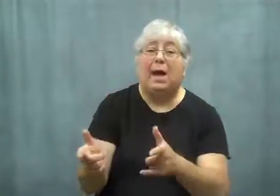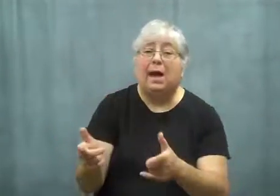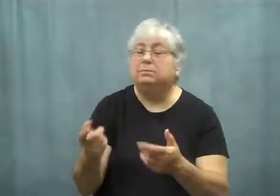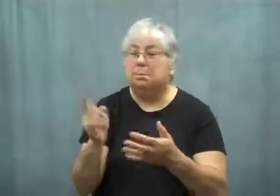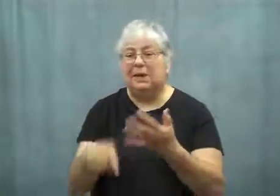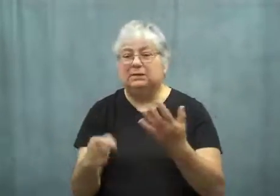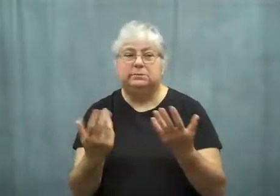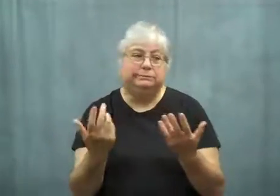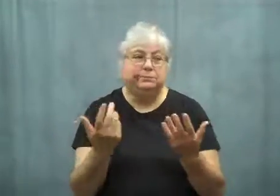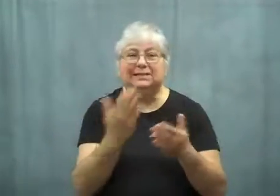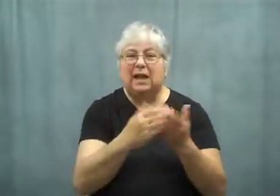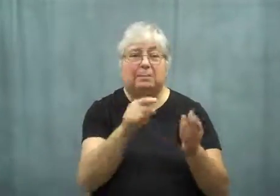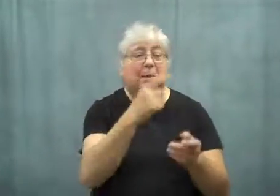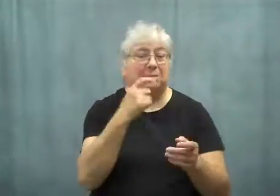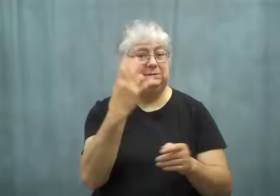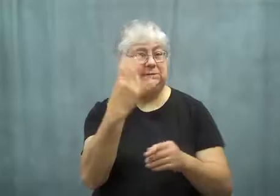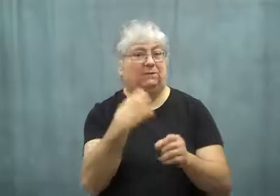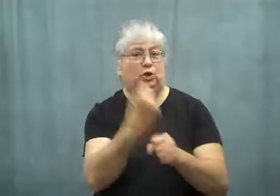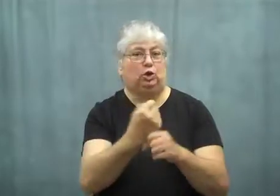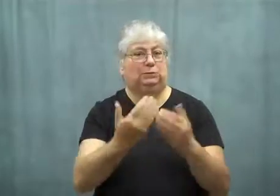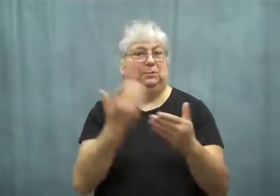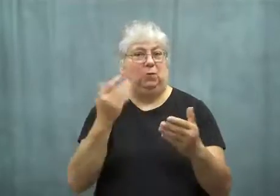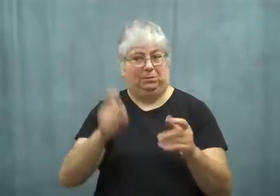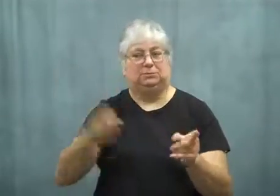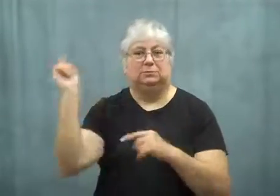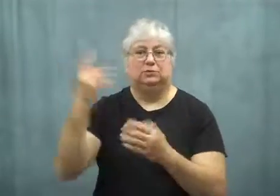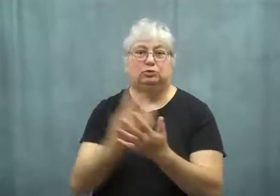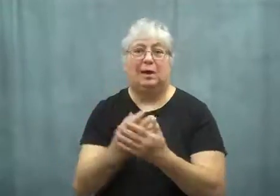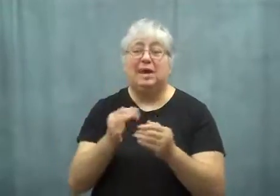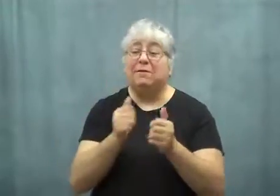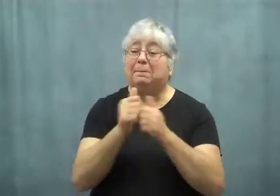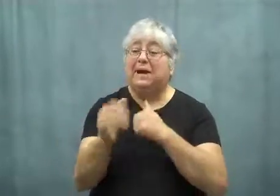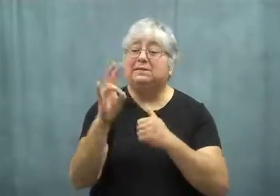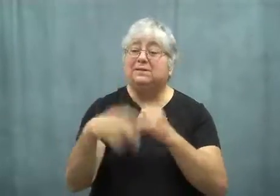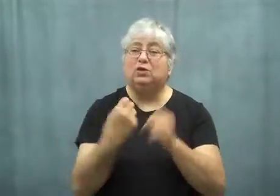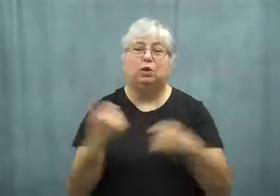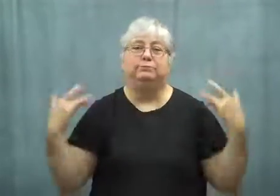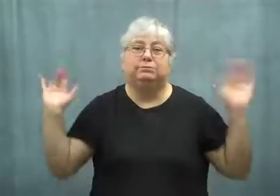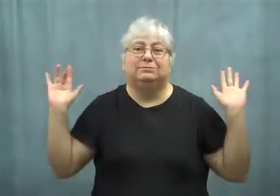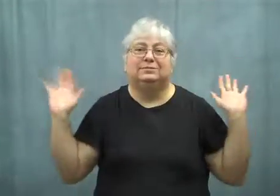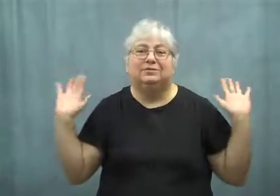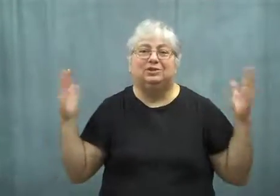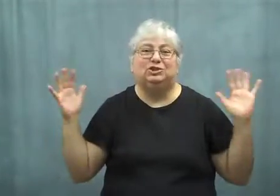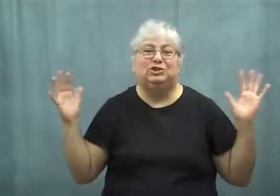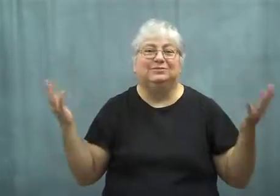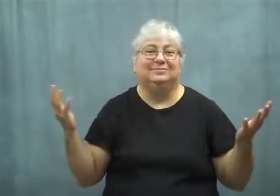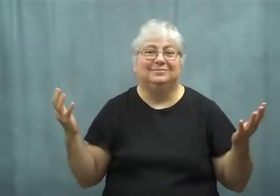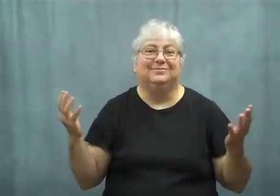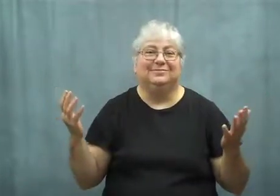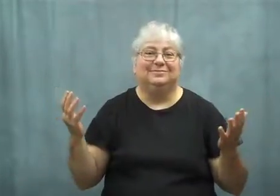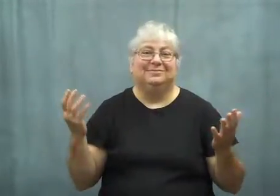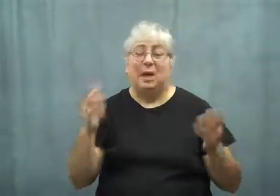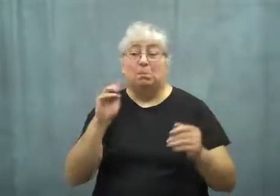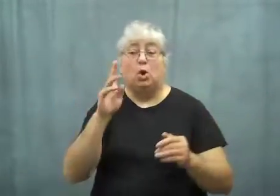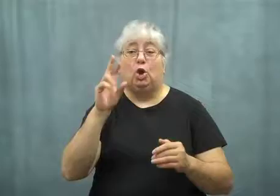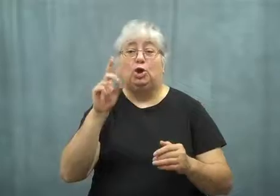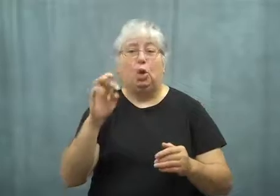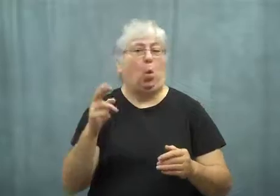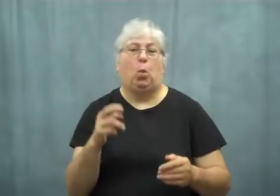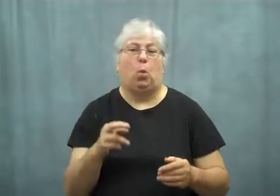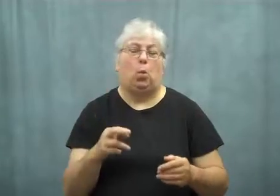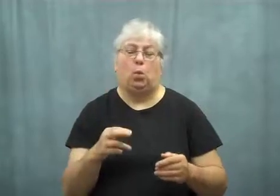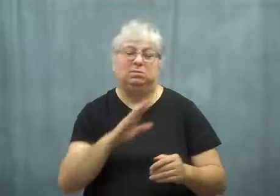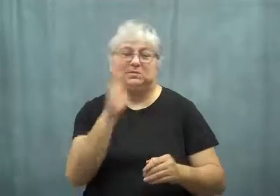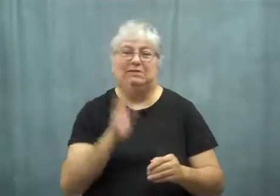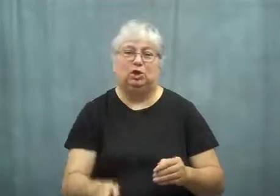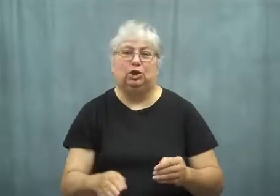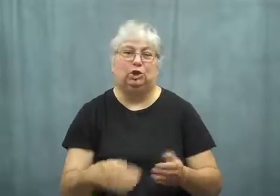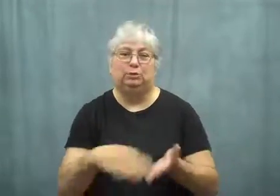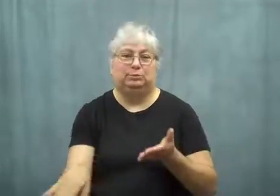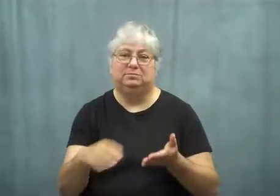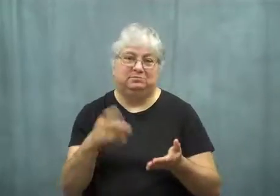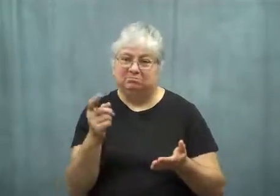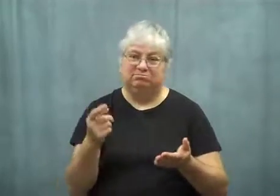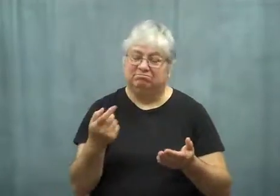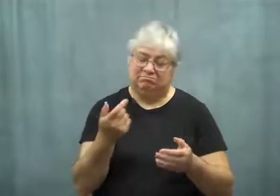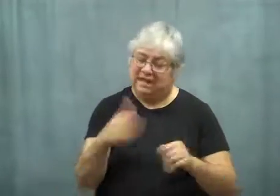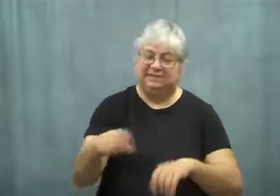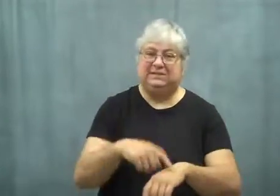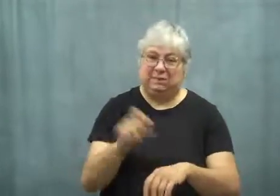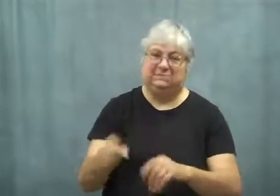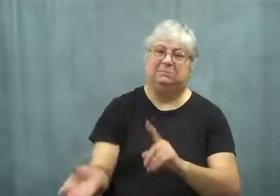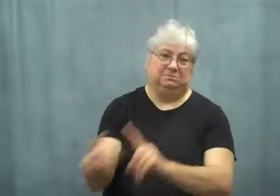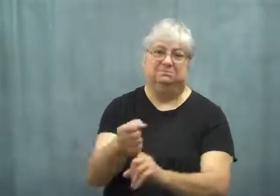there's a period of time in which the criminal has to be charged, maybe 7 years.